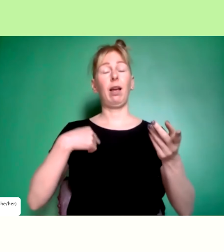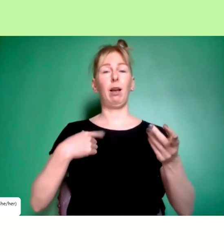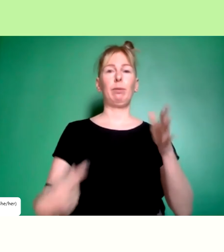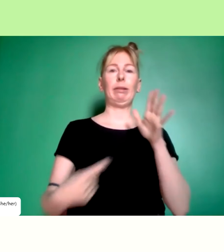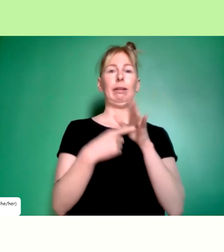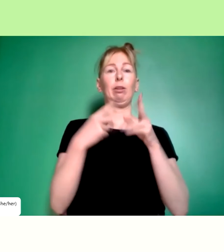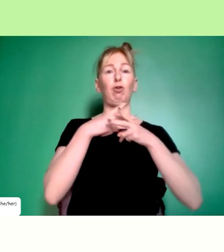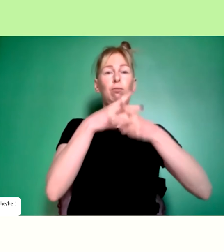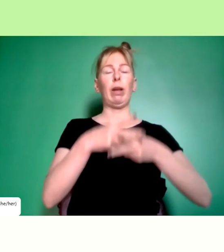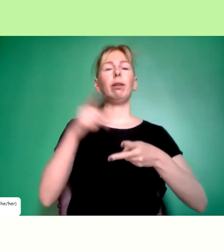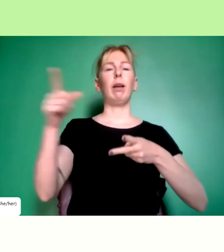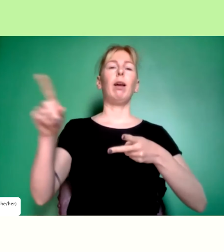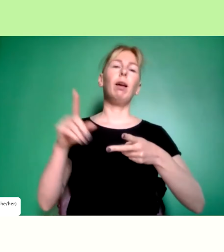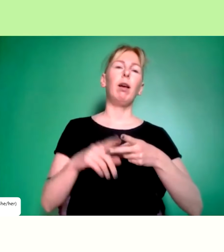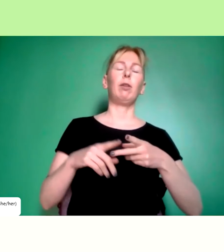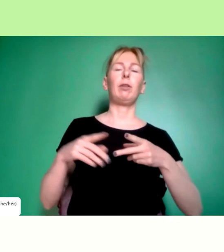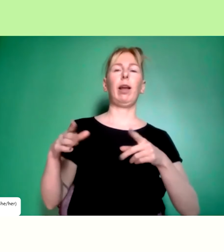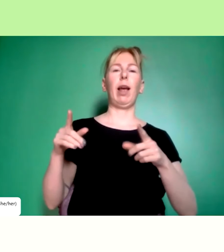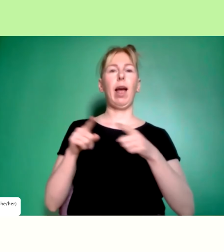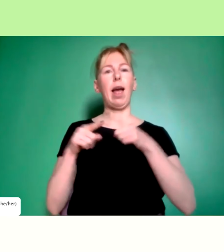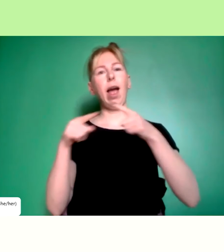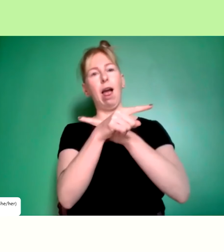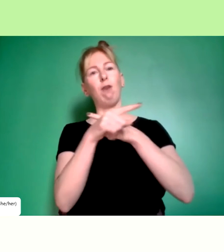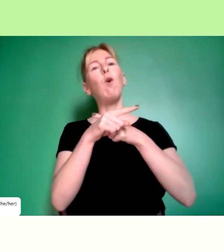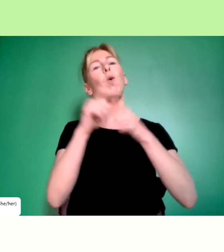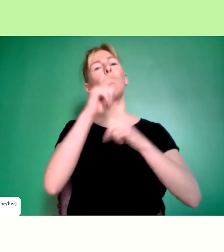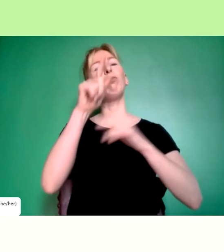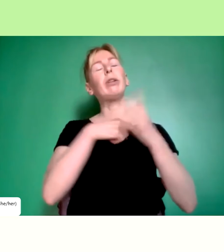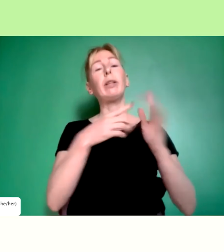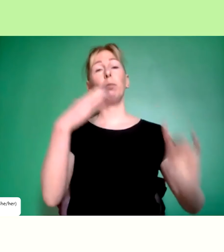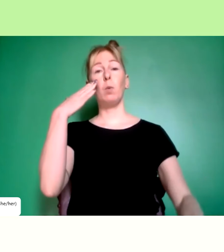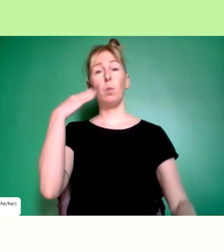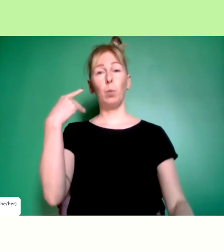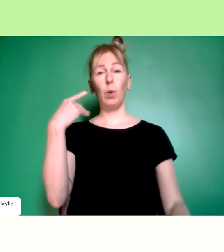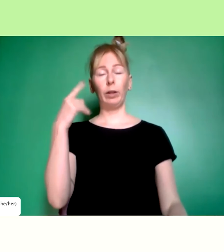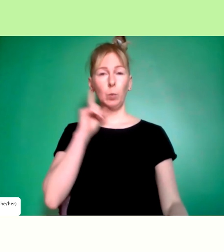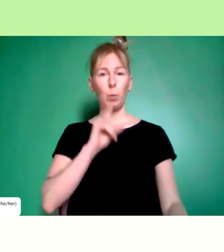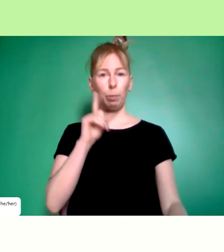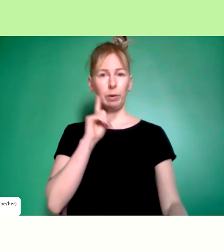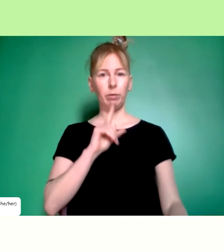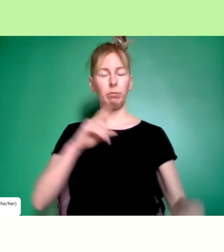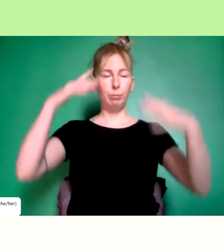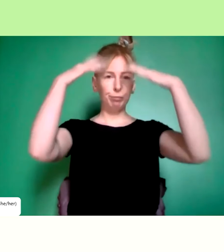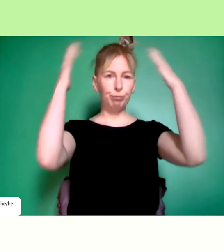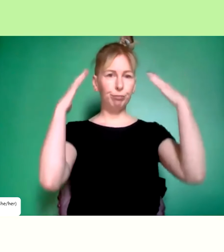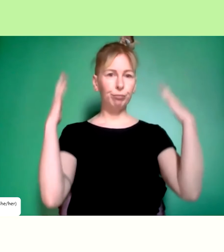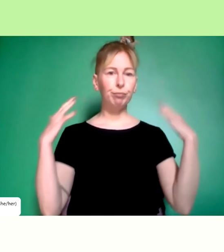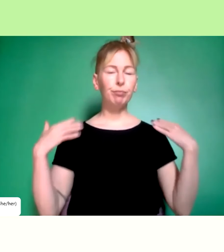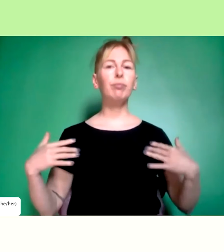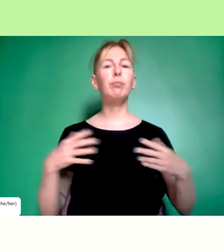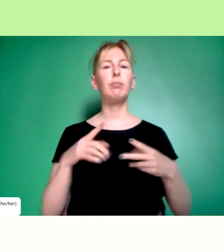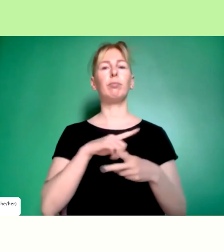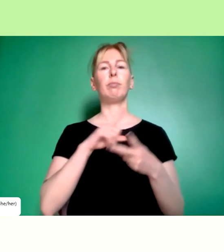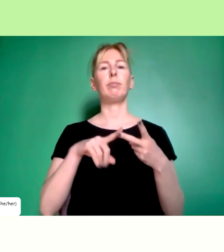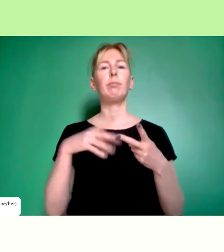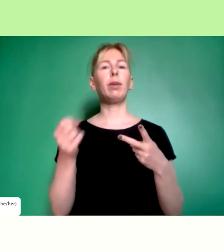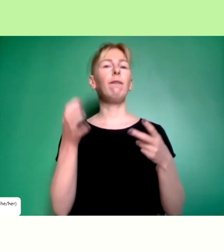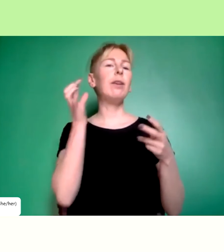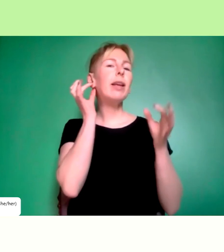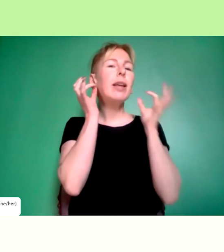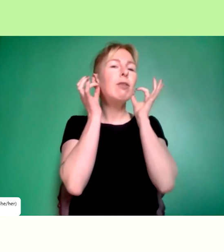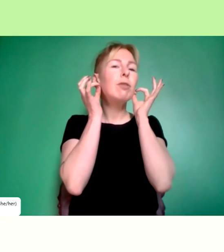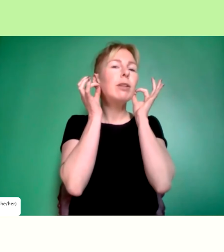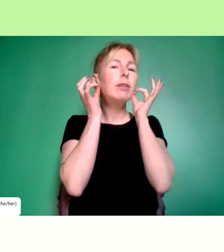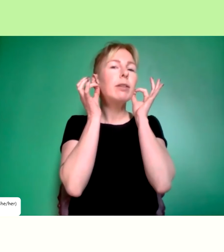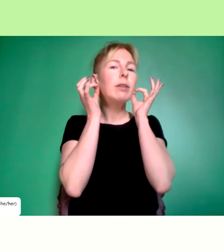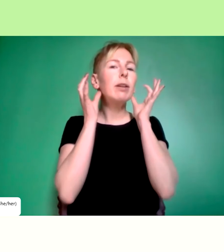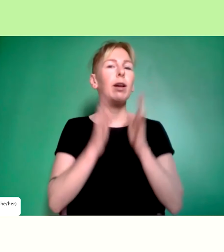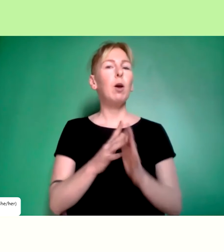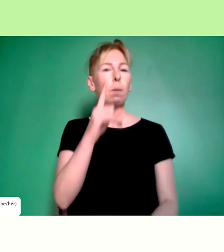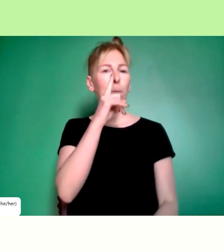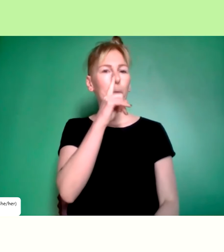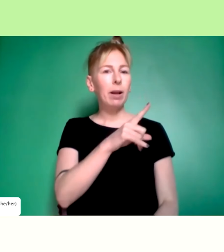with wavy long brown hair, wearing a pair of earrings with pink and purple stones.